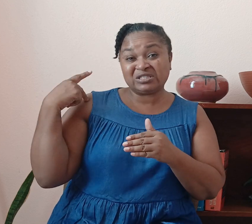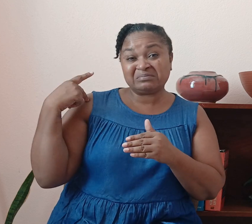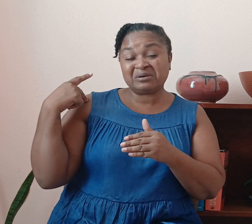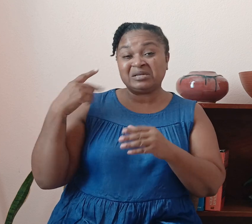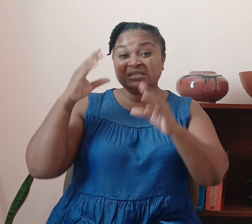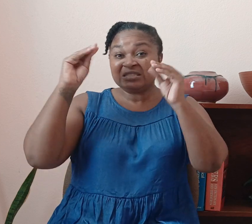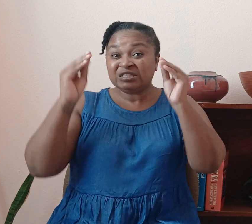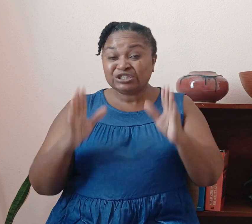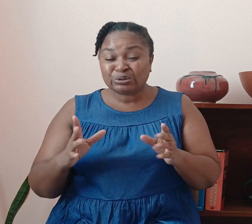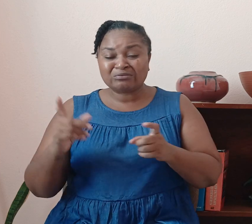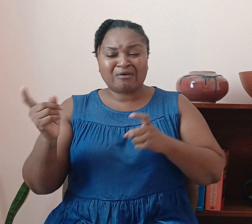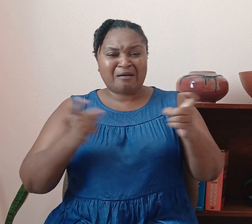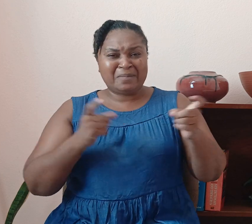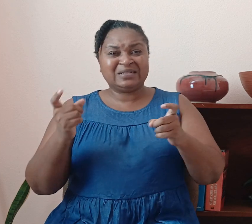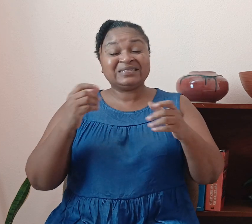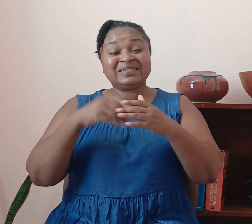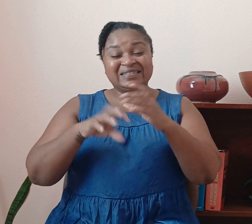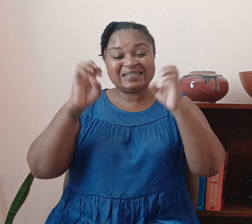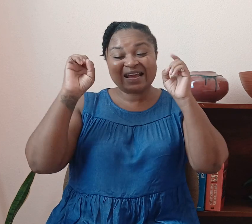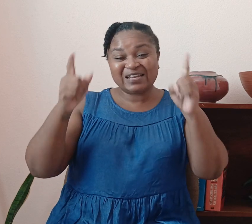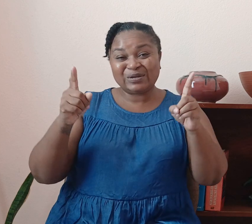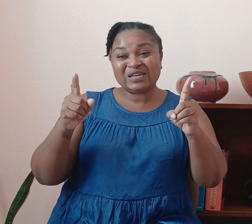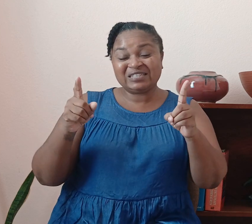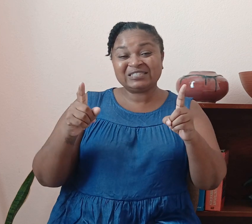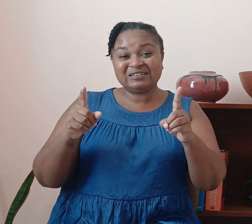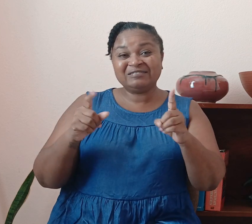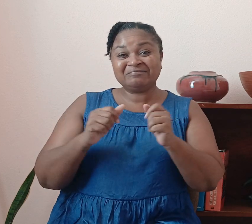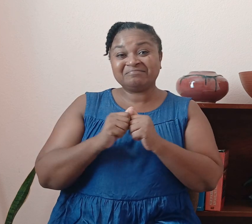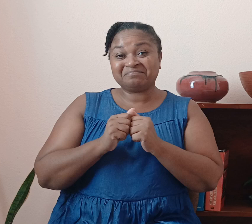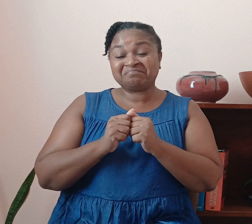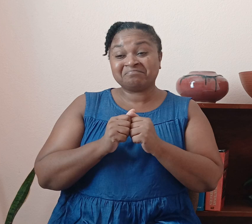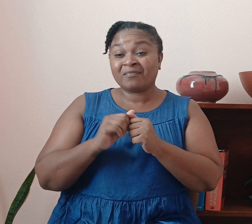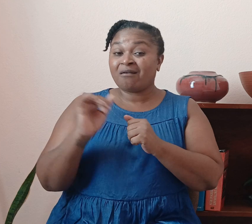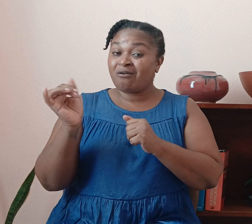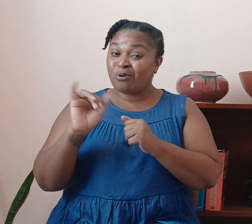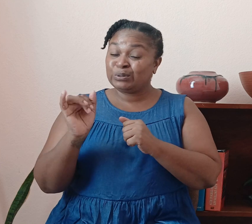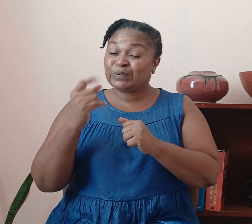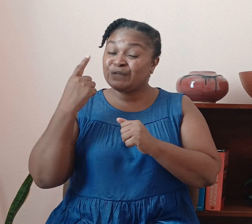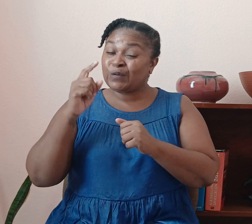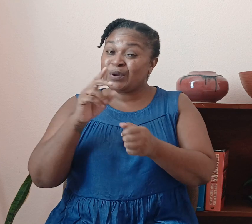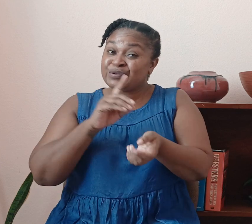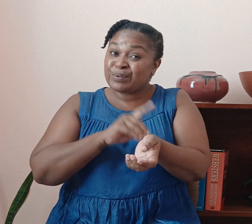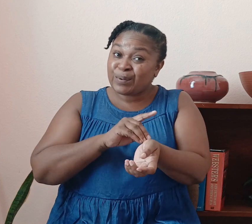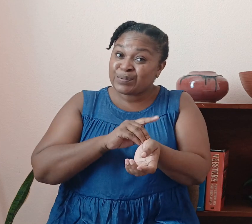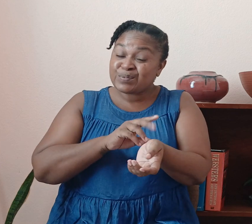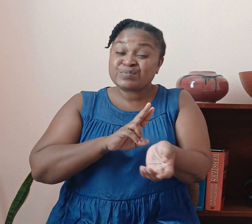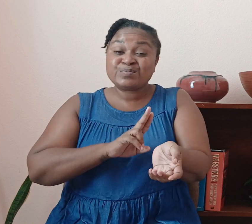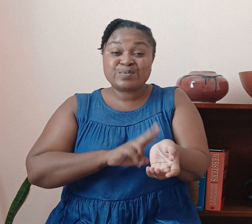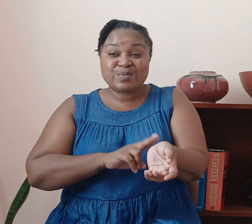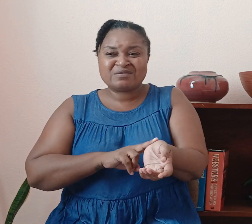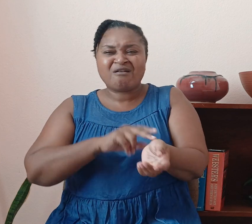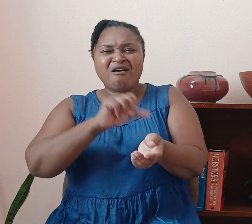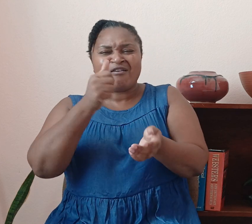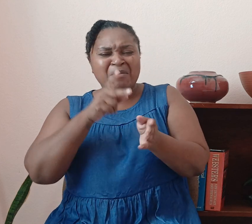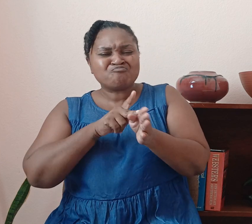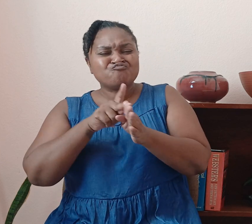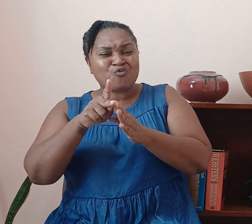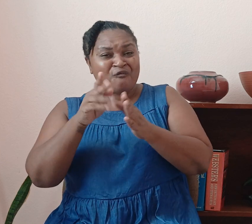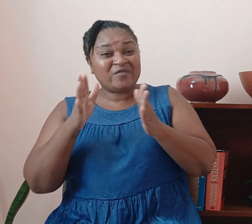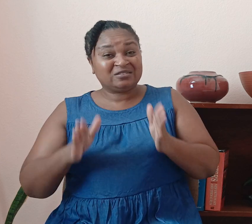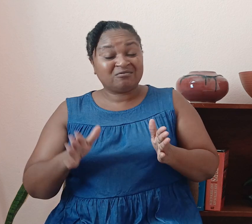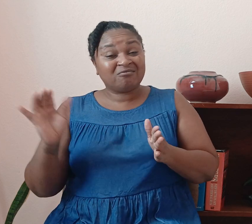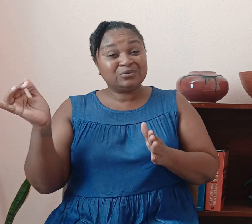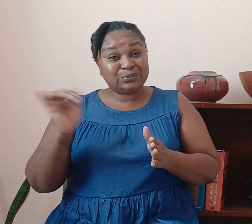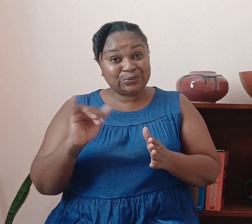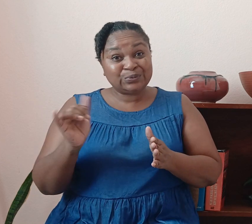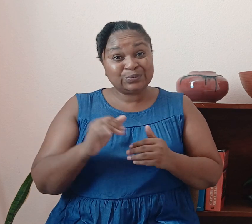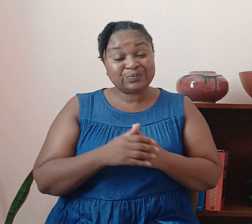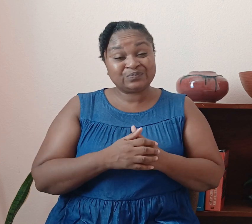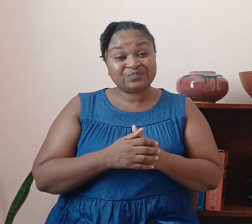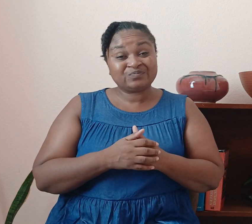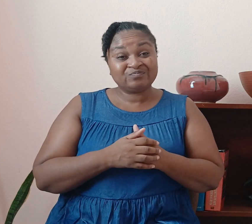in the education sector and for the doctors, nurses, other professionals and administrators